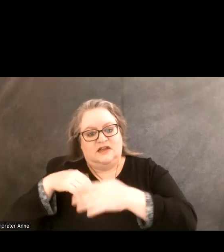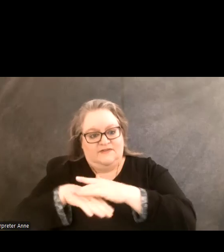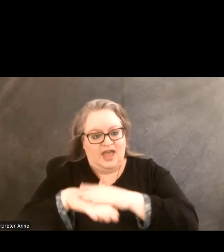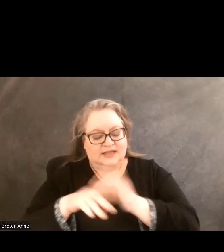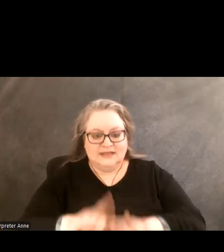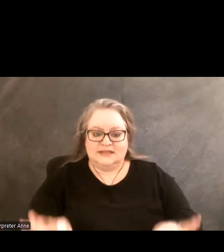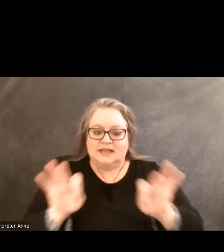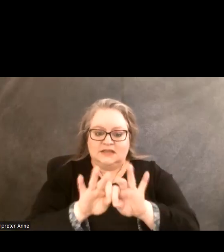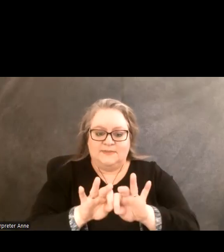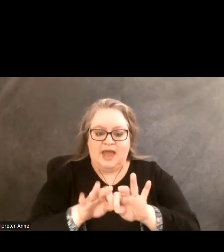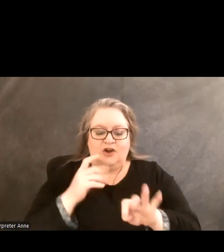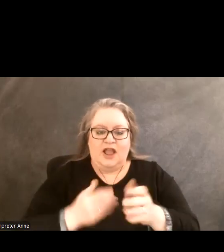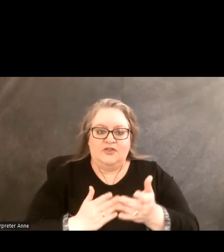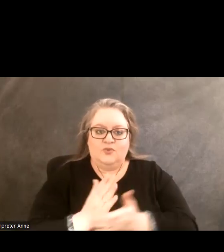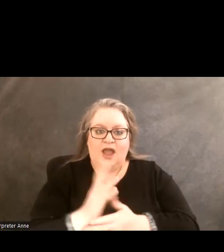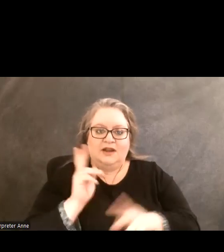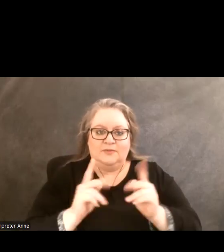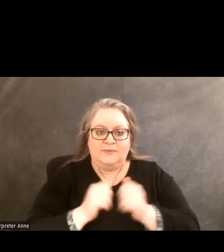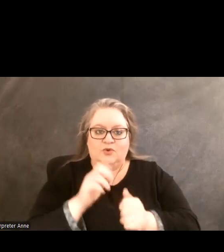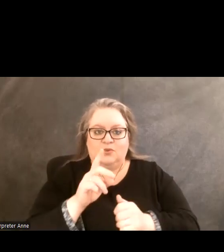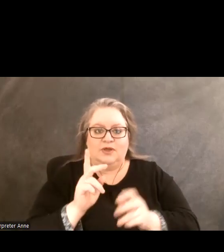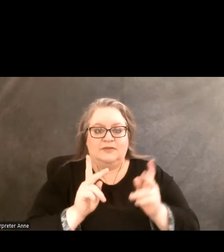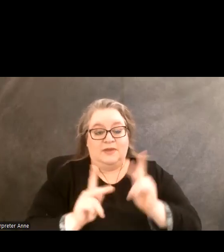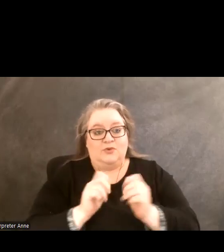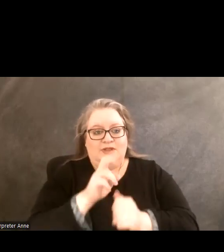And the right of disabled people to participate in public life as